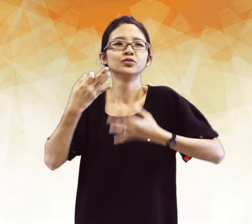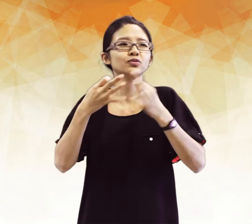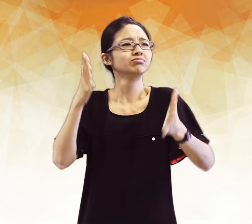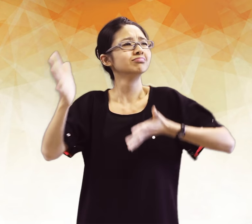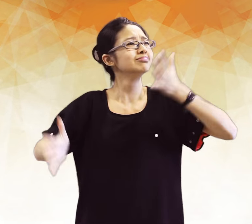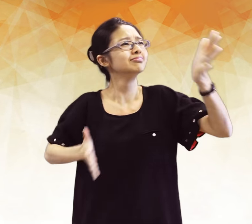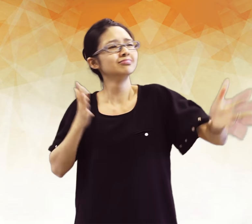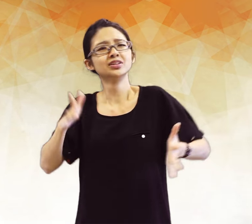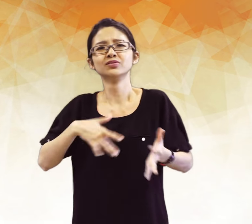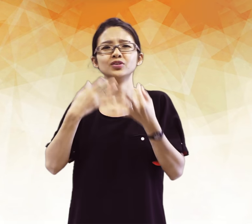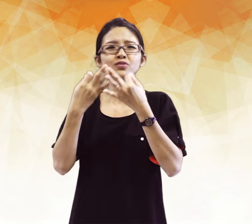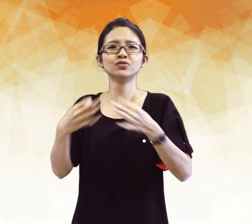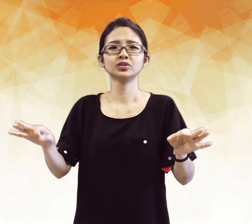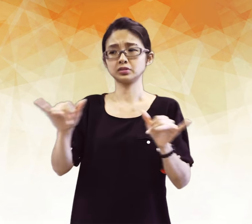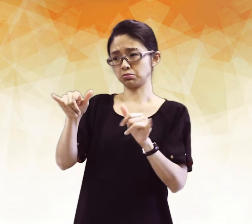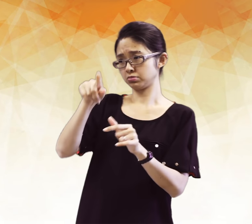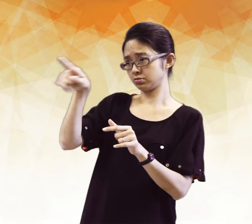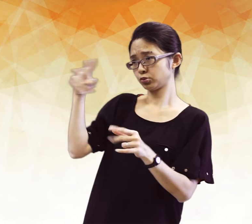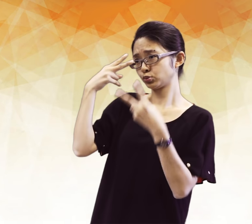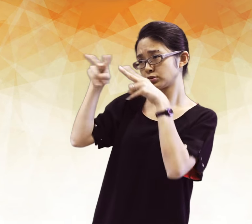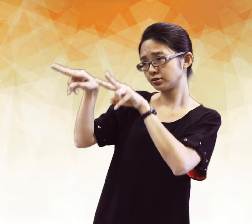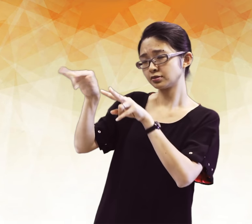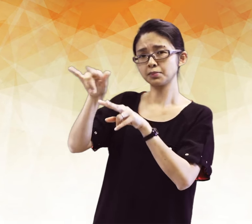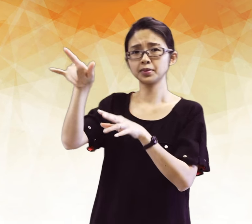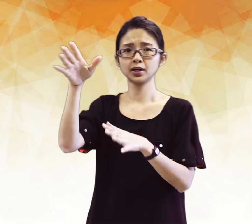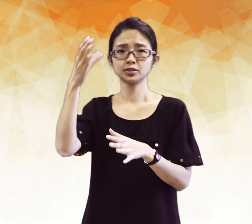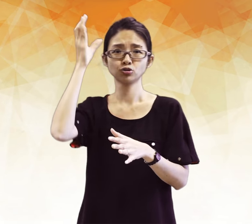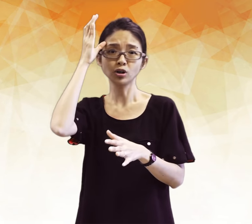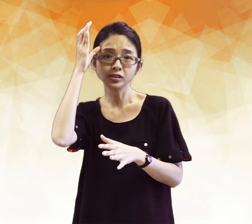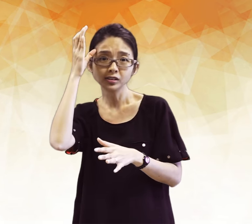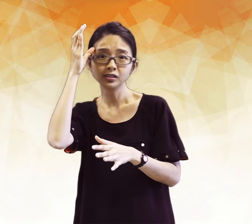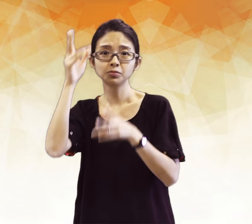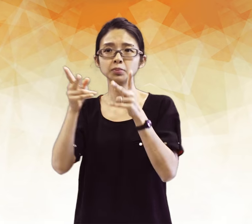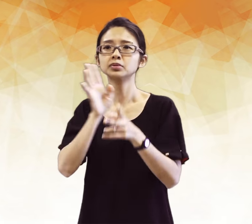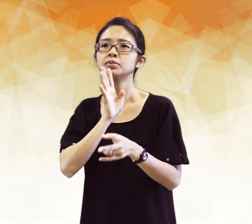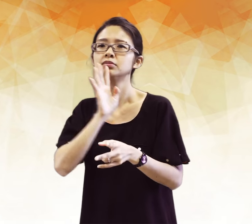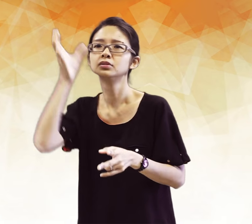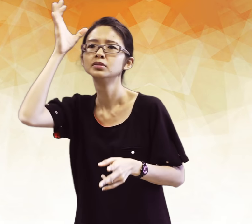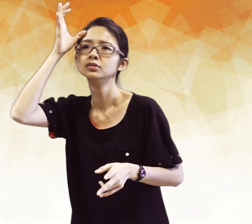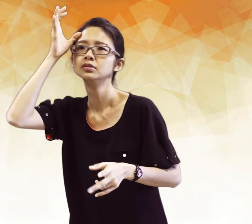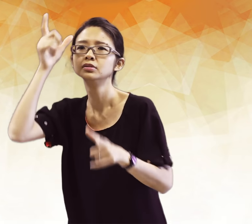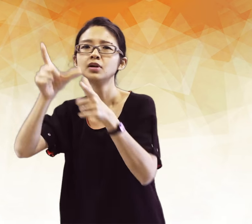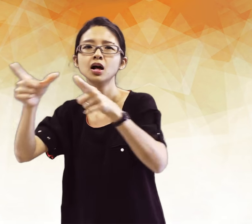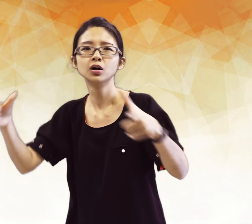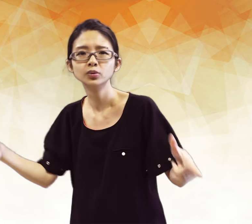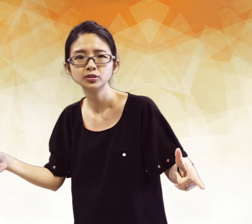It is freeing to use sign language. It is just like learning Mandarin.